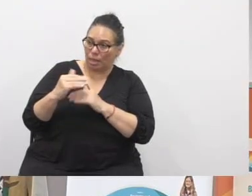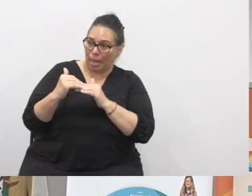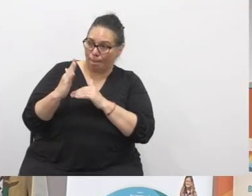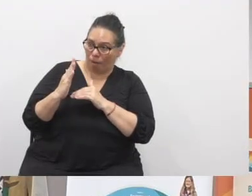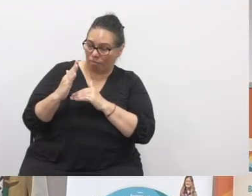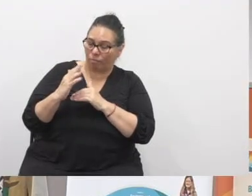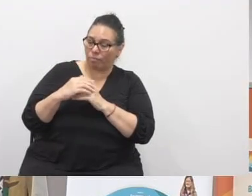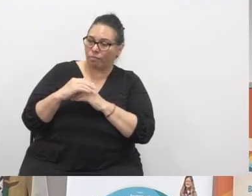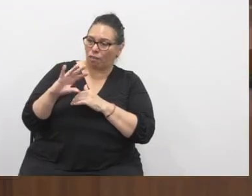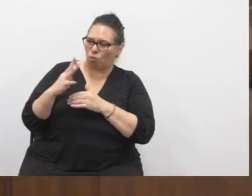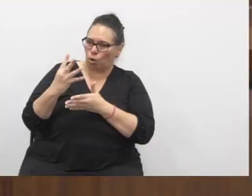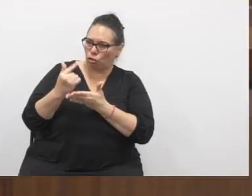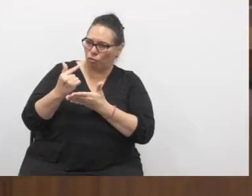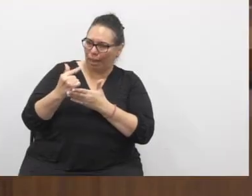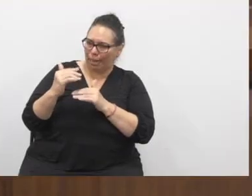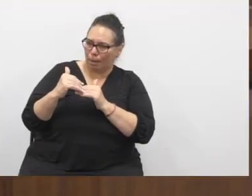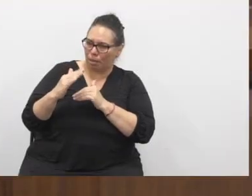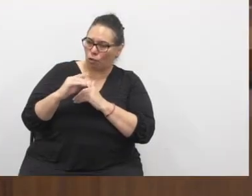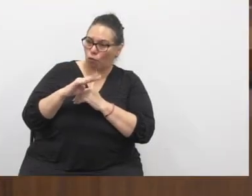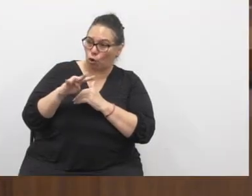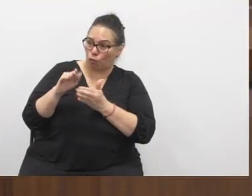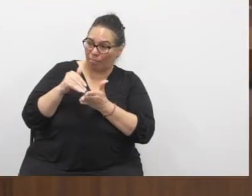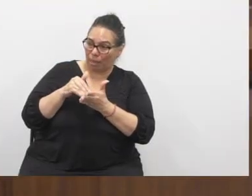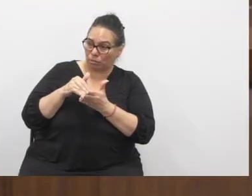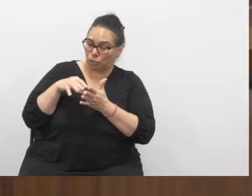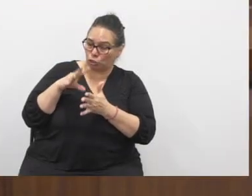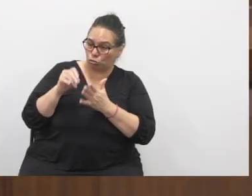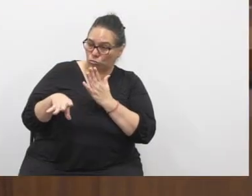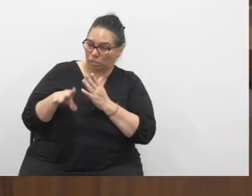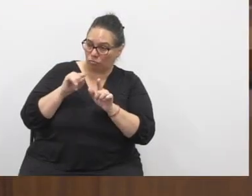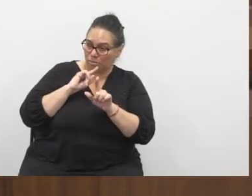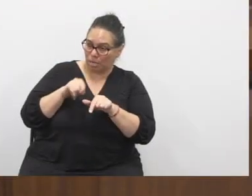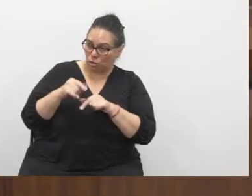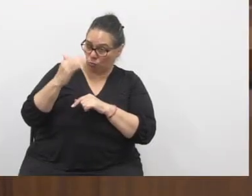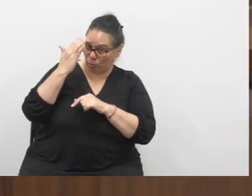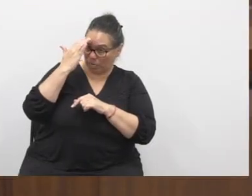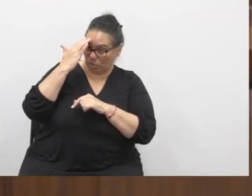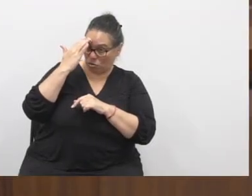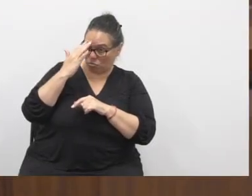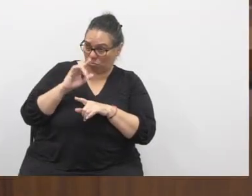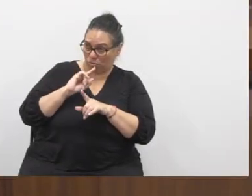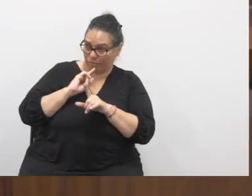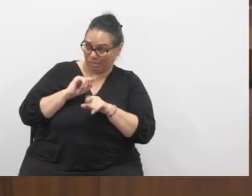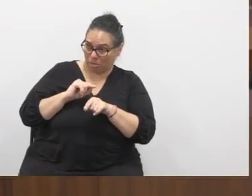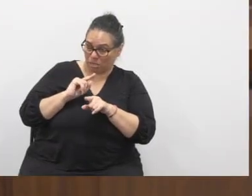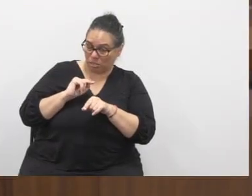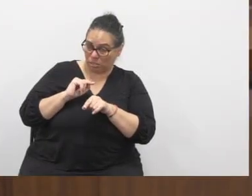44,000 students responded, do we know what the response rate is